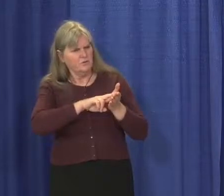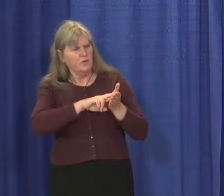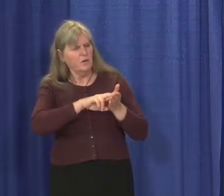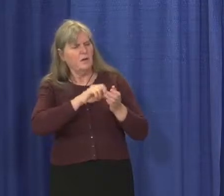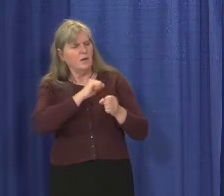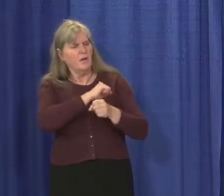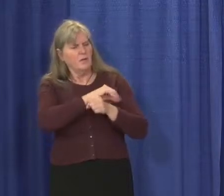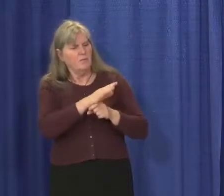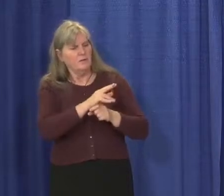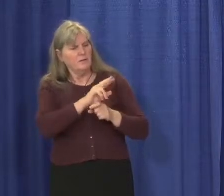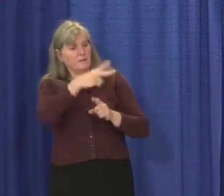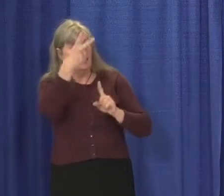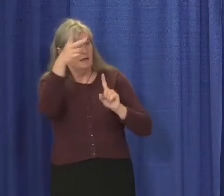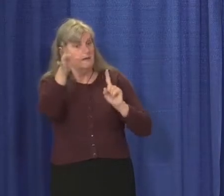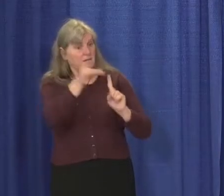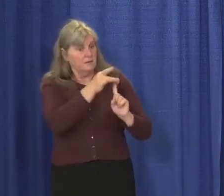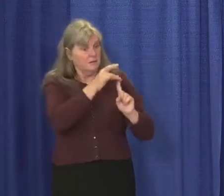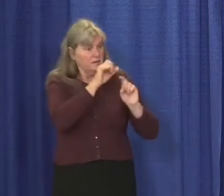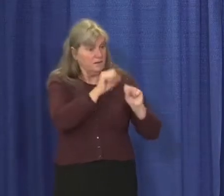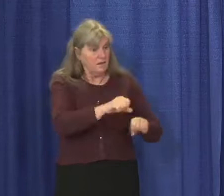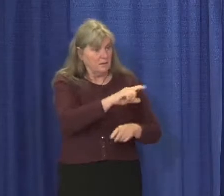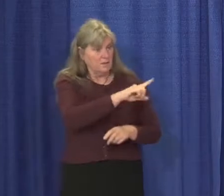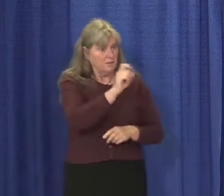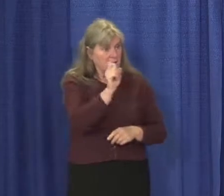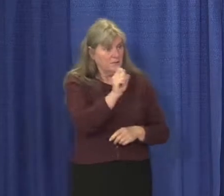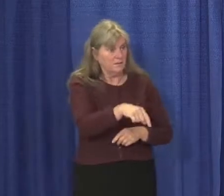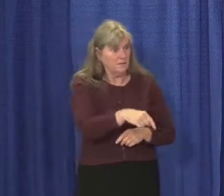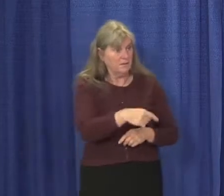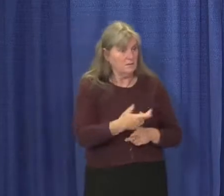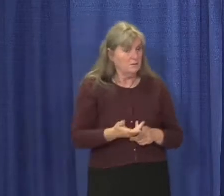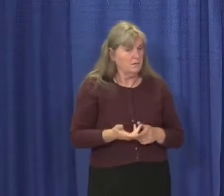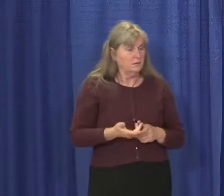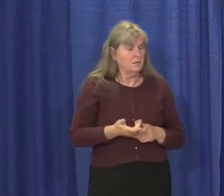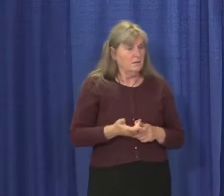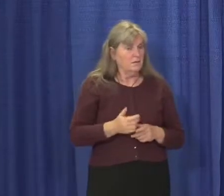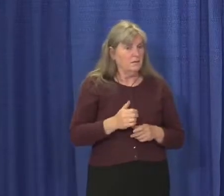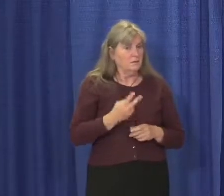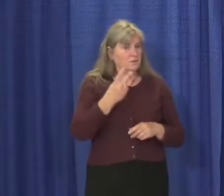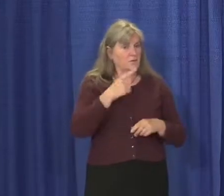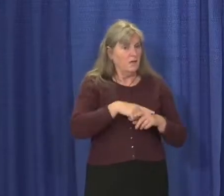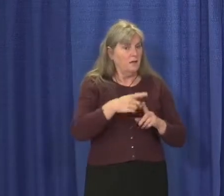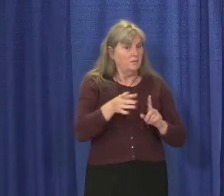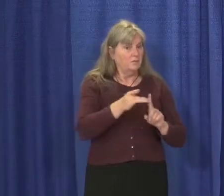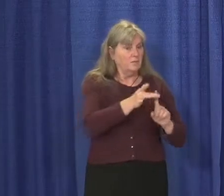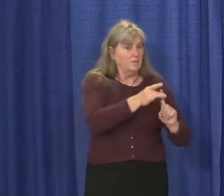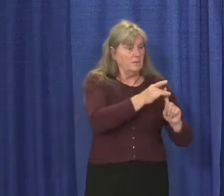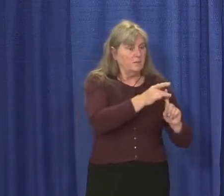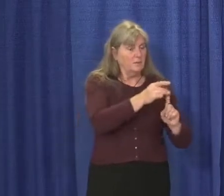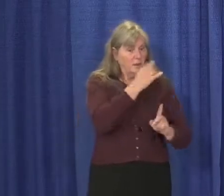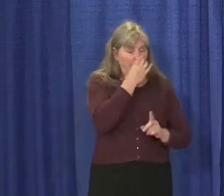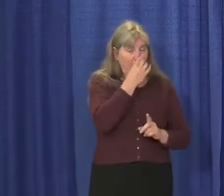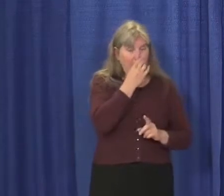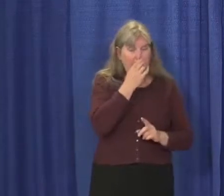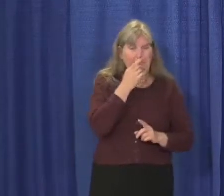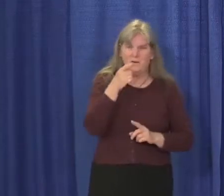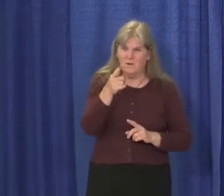the Yukon? Can you address that point? It's about the relationship